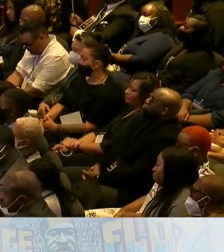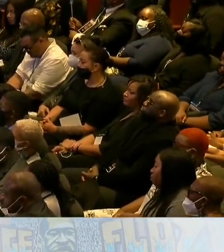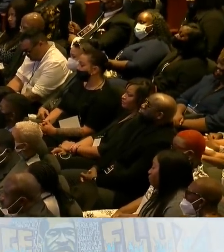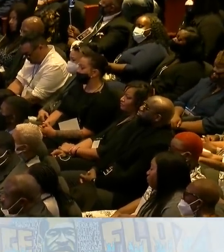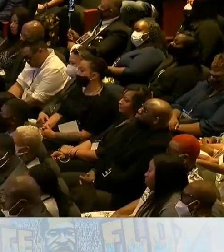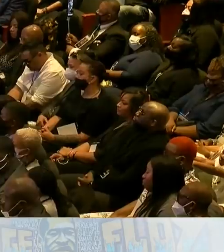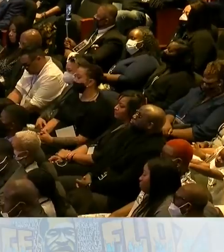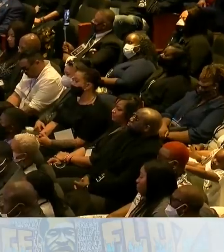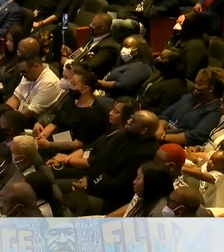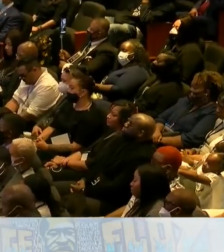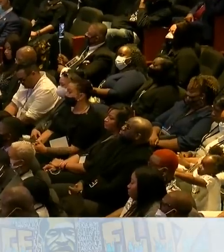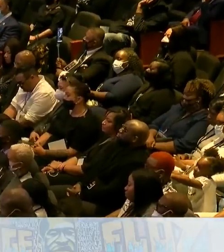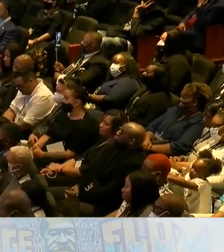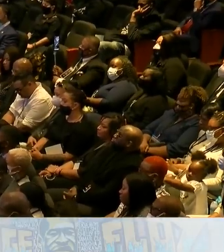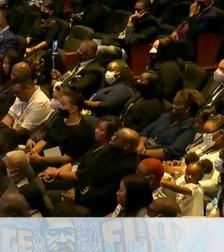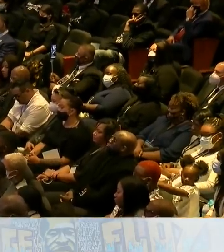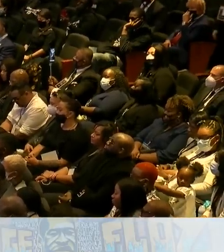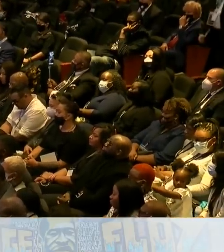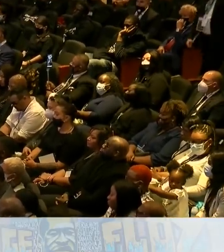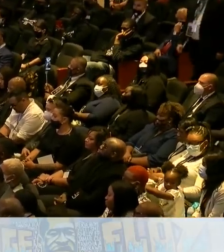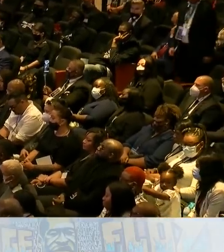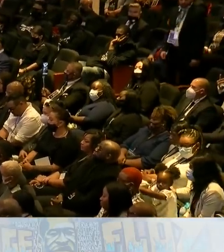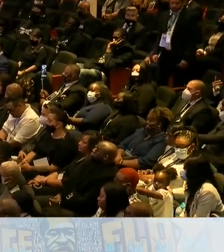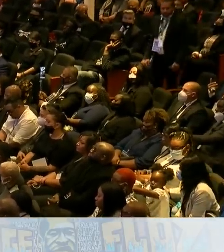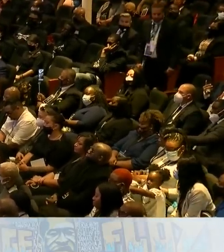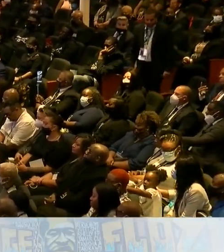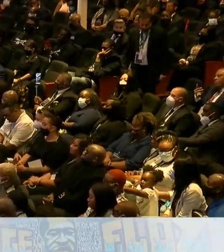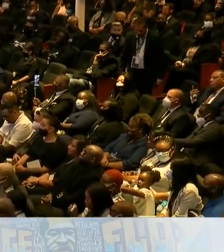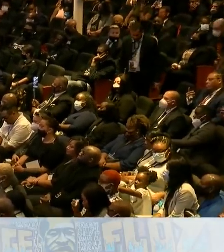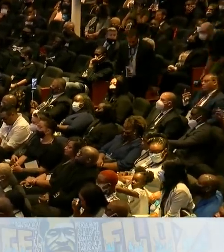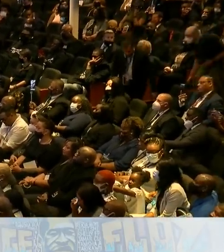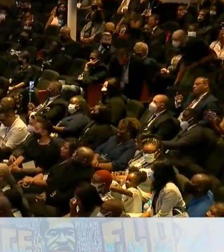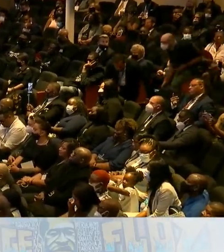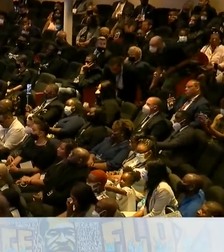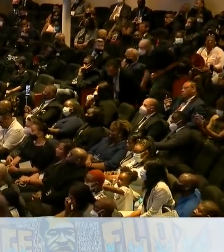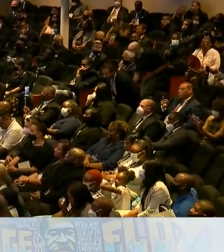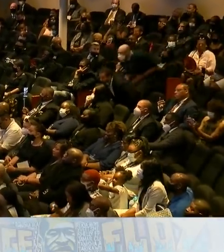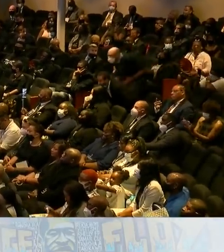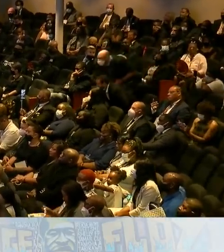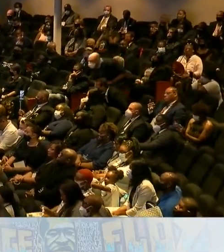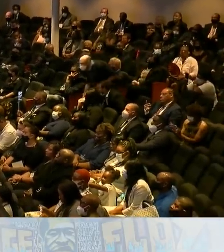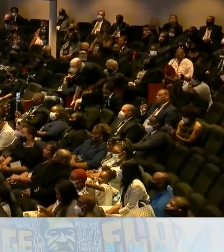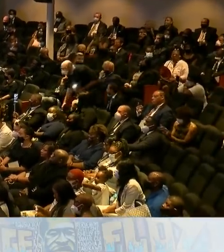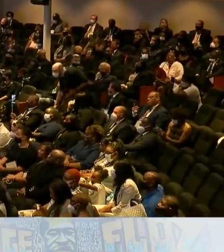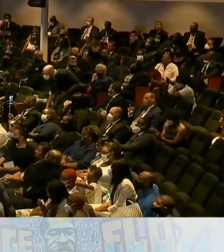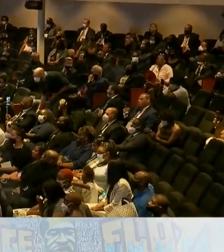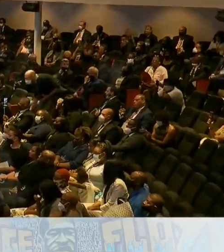HOUR I FIRST BELIEVED PRAISE GOD